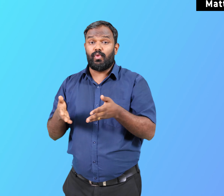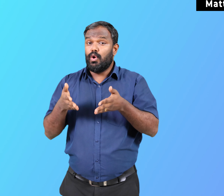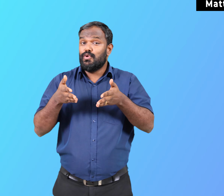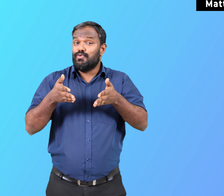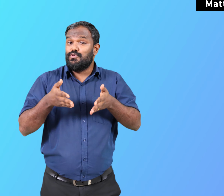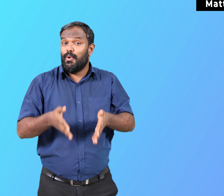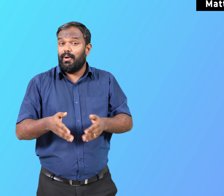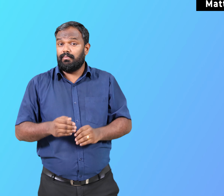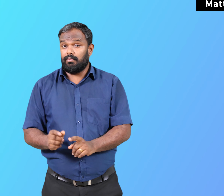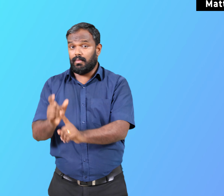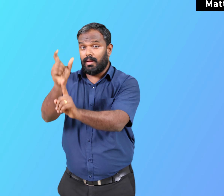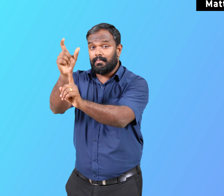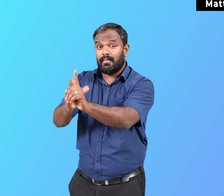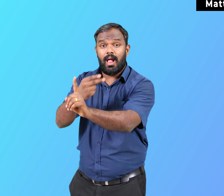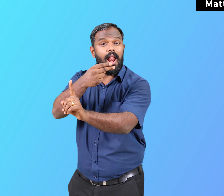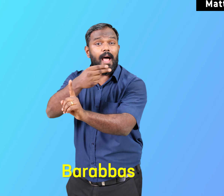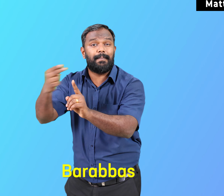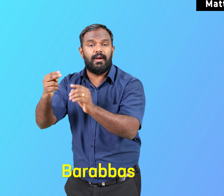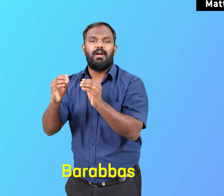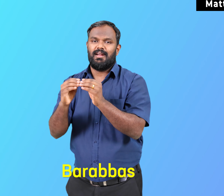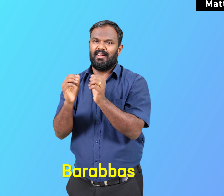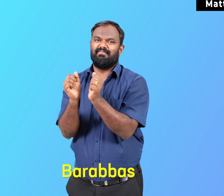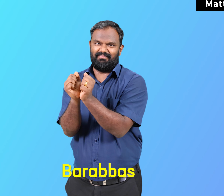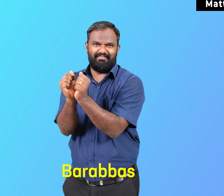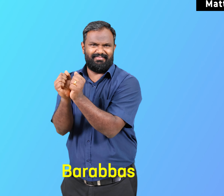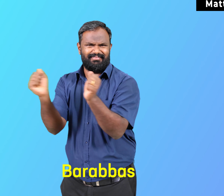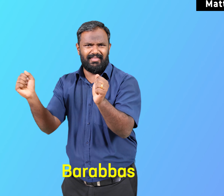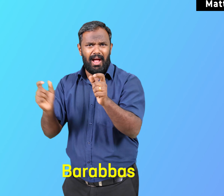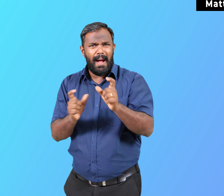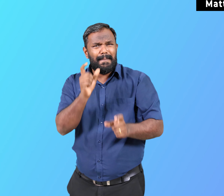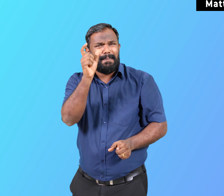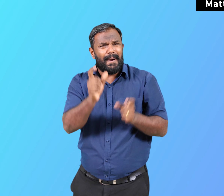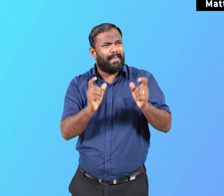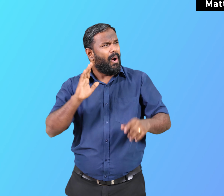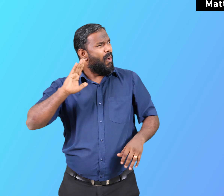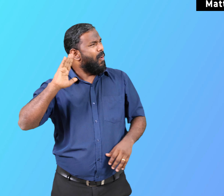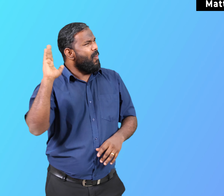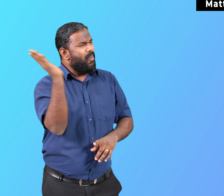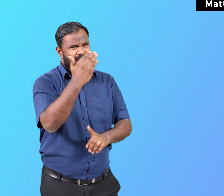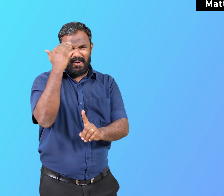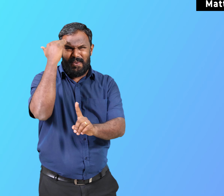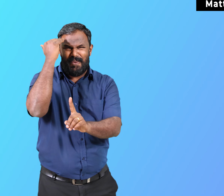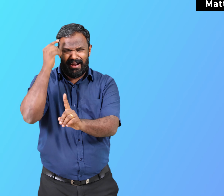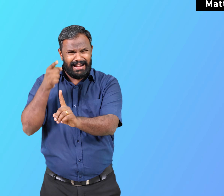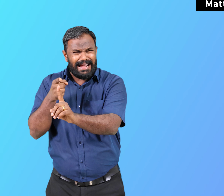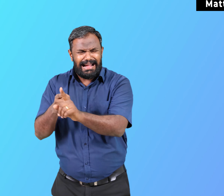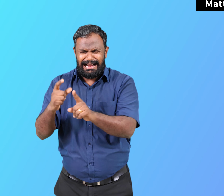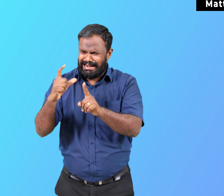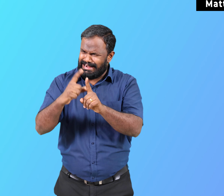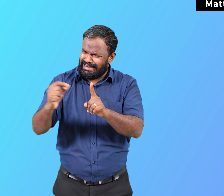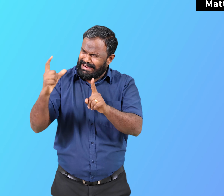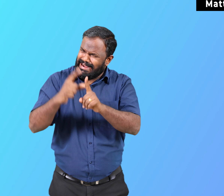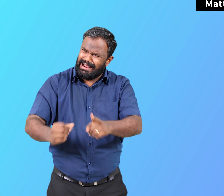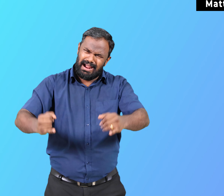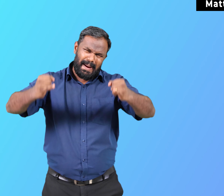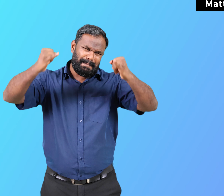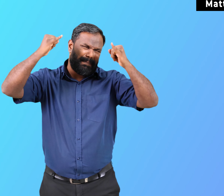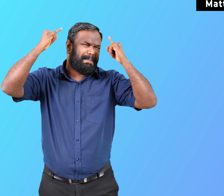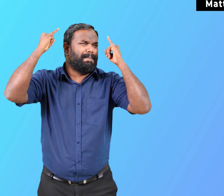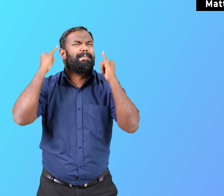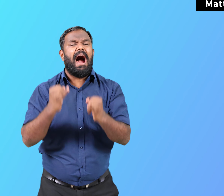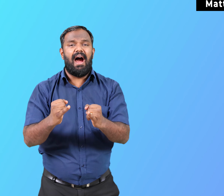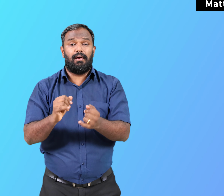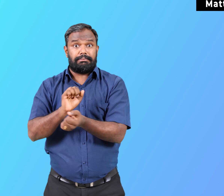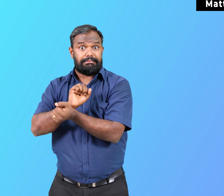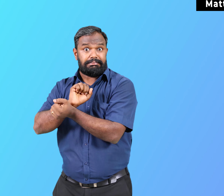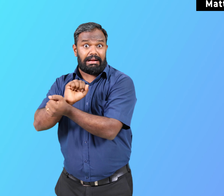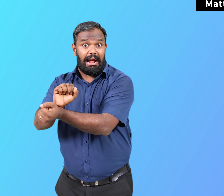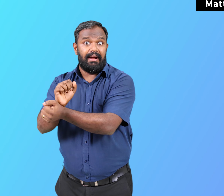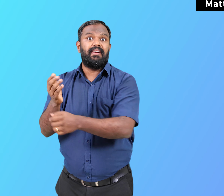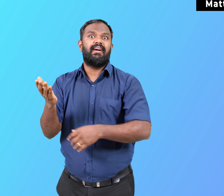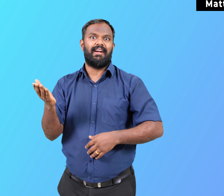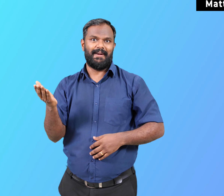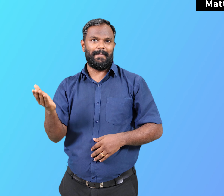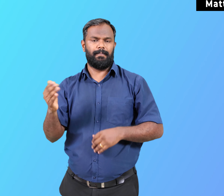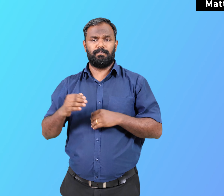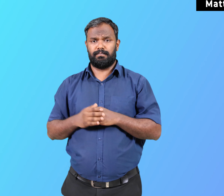At that time there was a man in prison who was known to be very bad. His name was Barabbas.